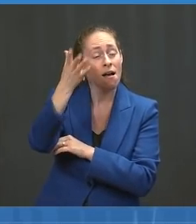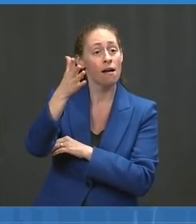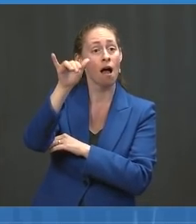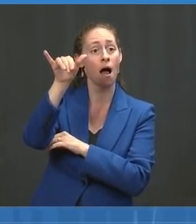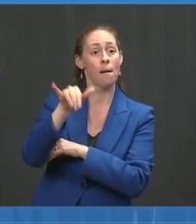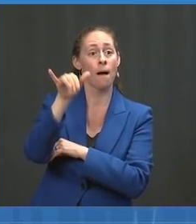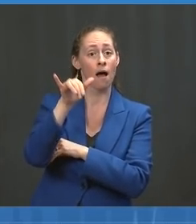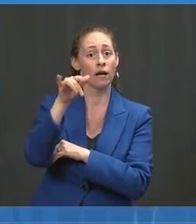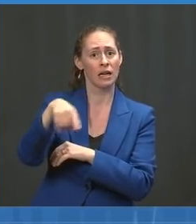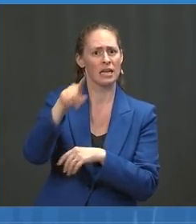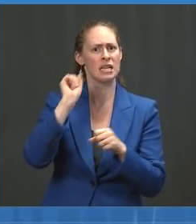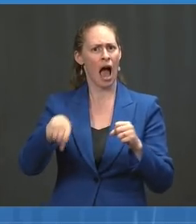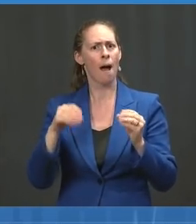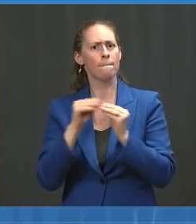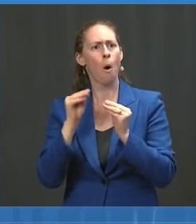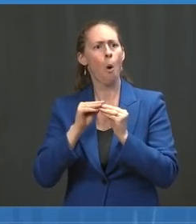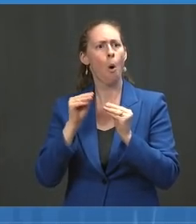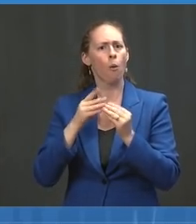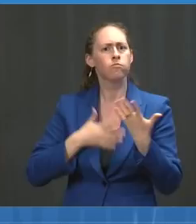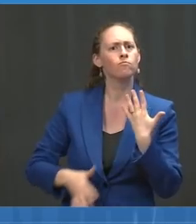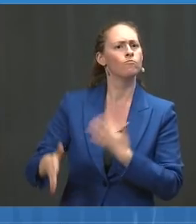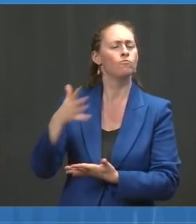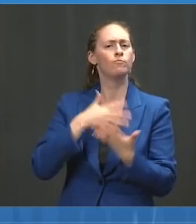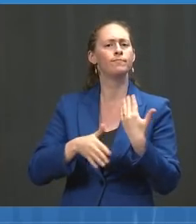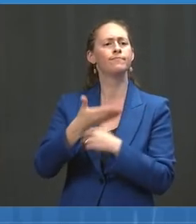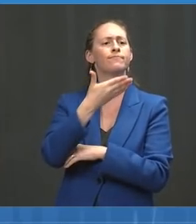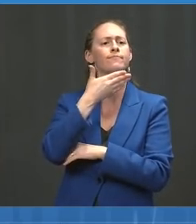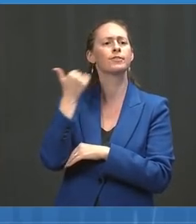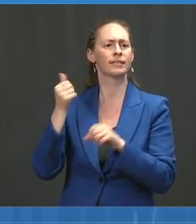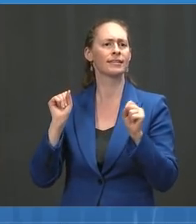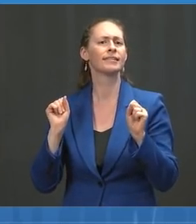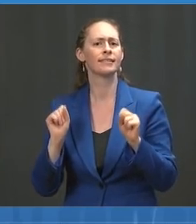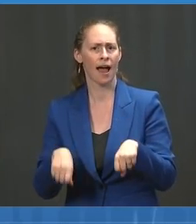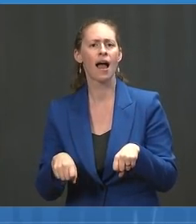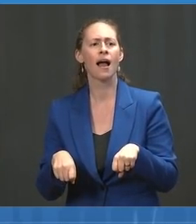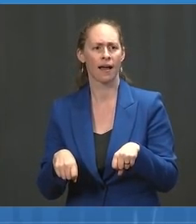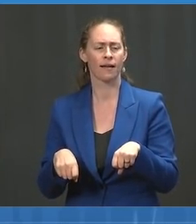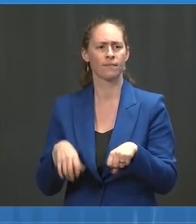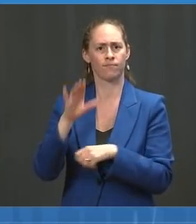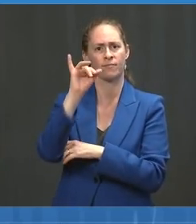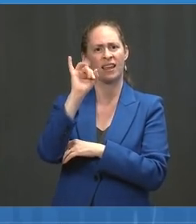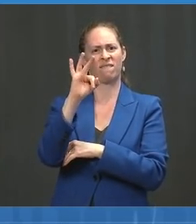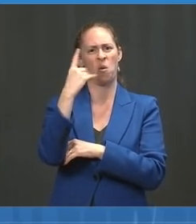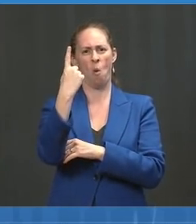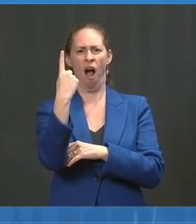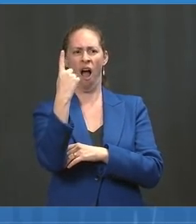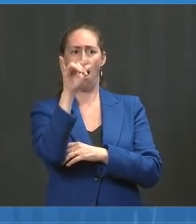if you get a single cloned antibody -- hence the word "monoclonal" --